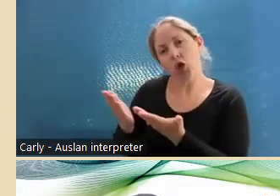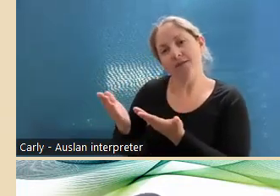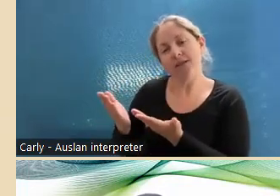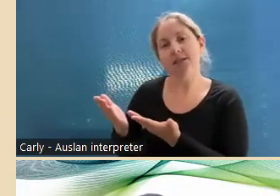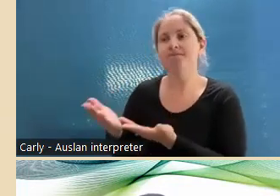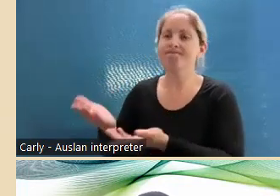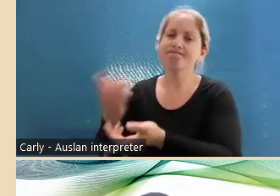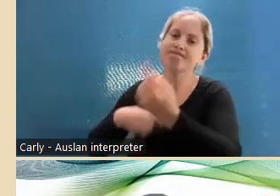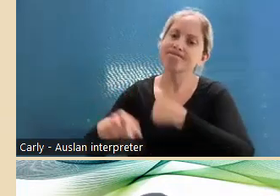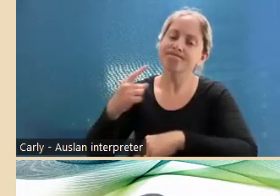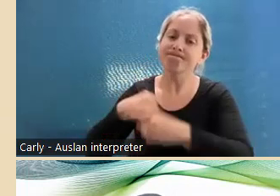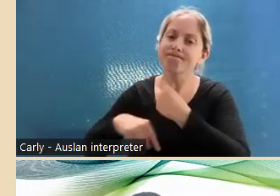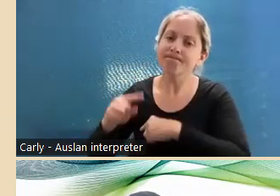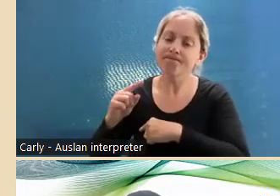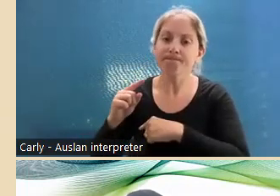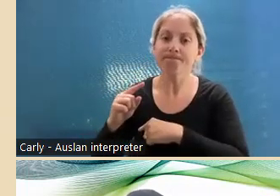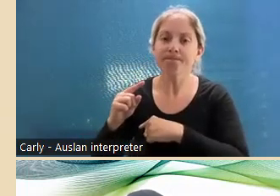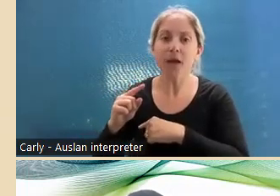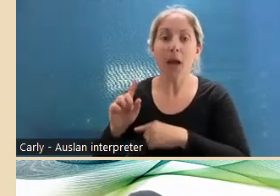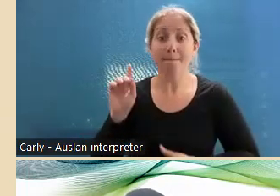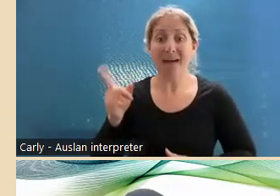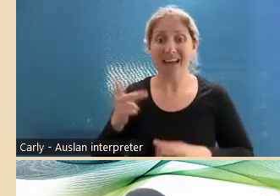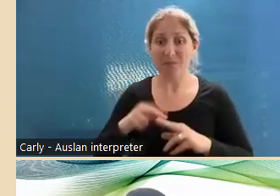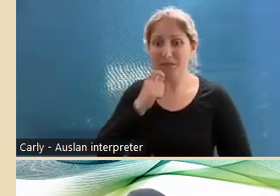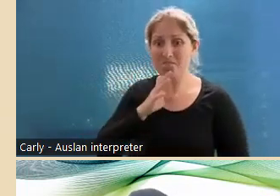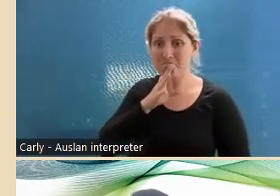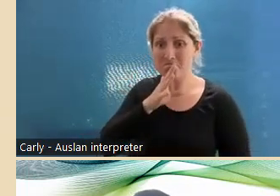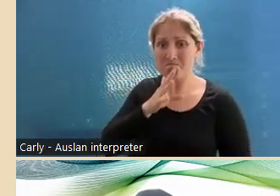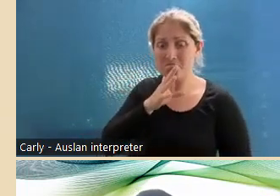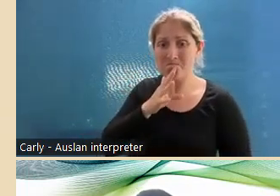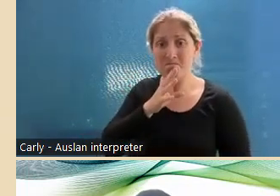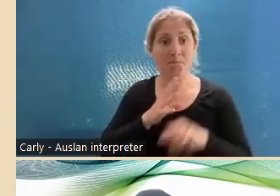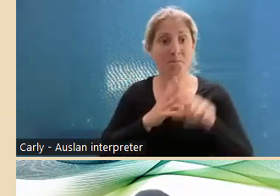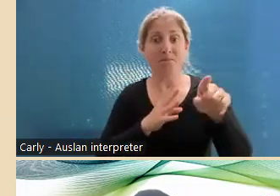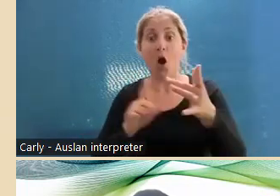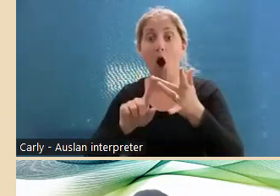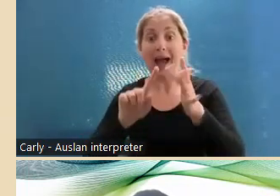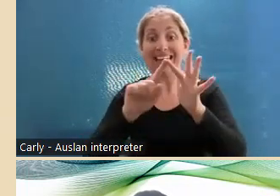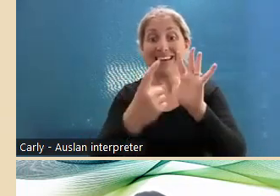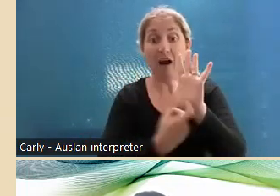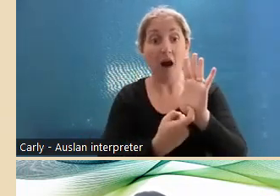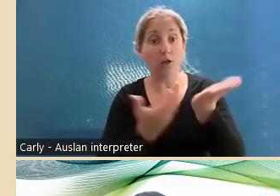to people considering going through the IER process, or that have been through the IER process.